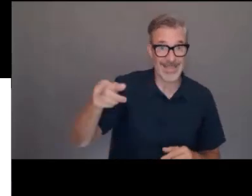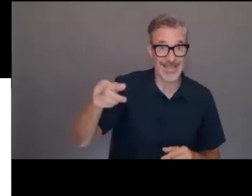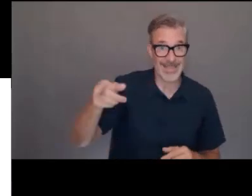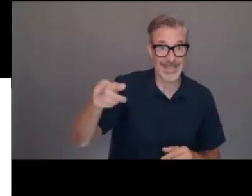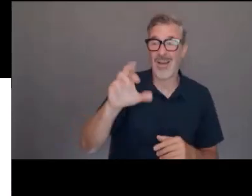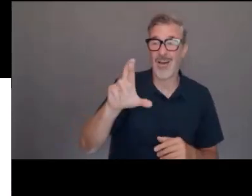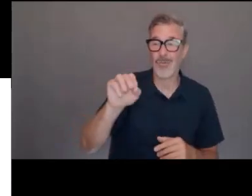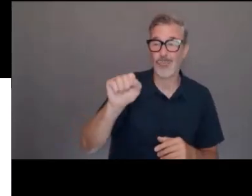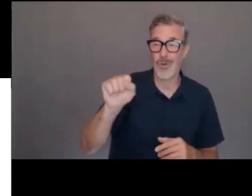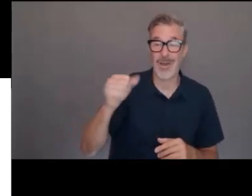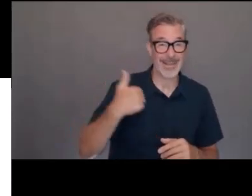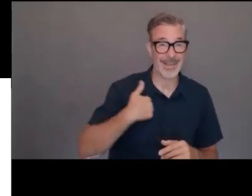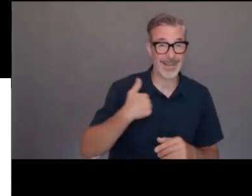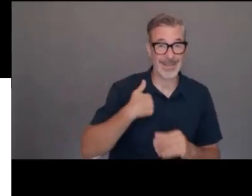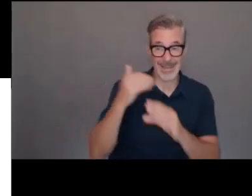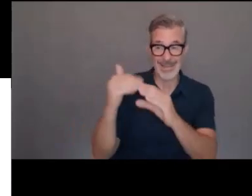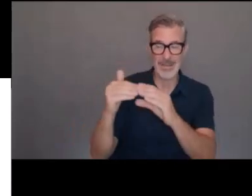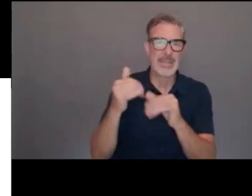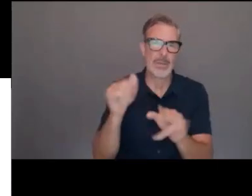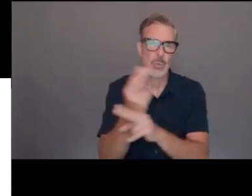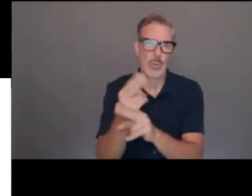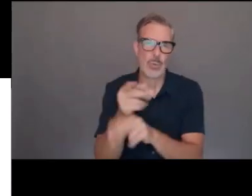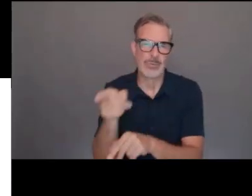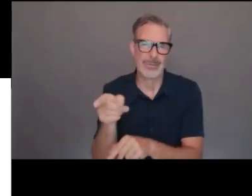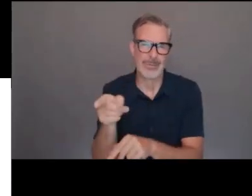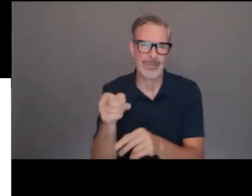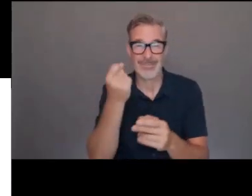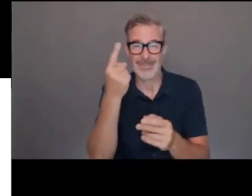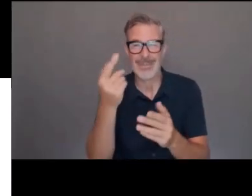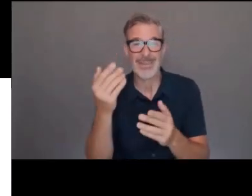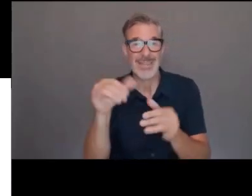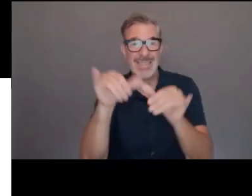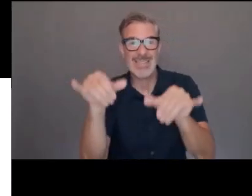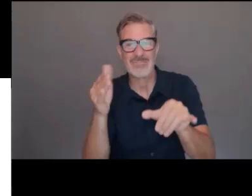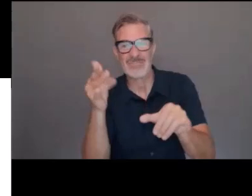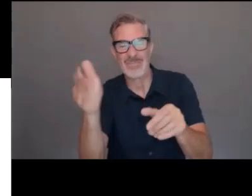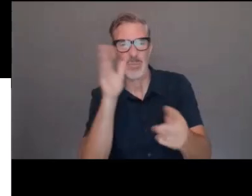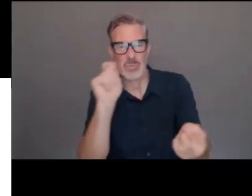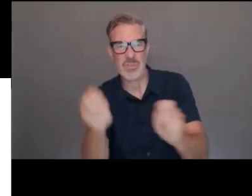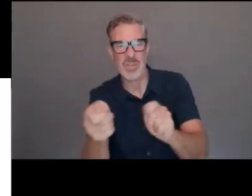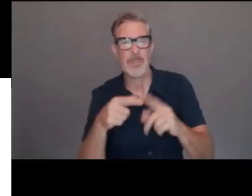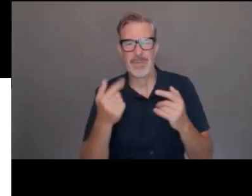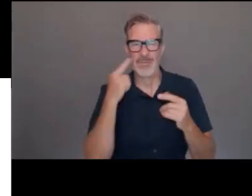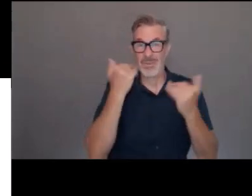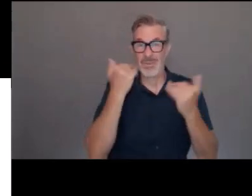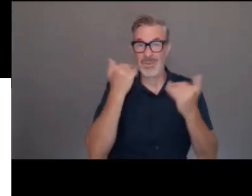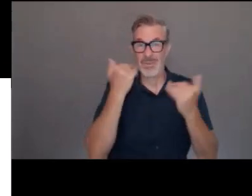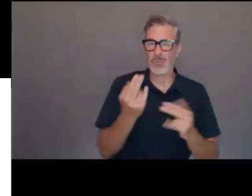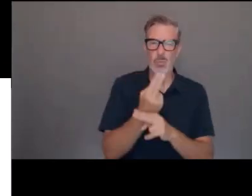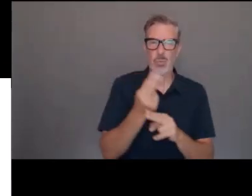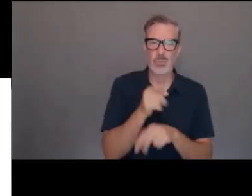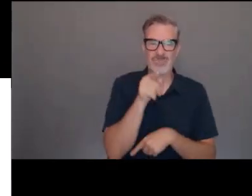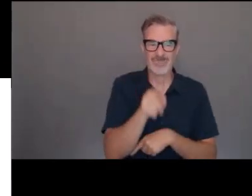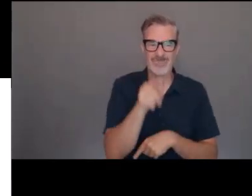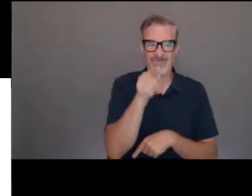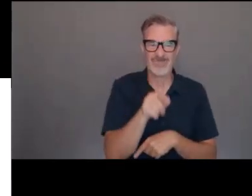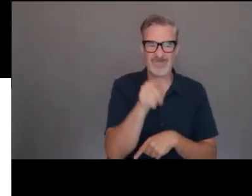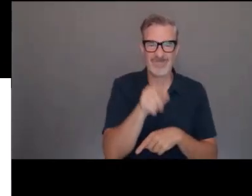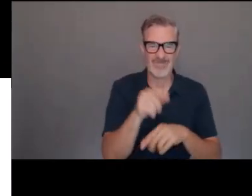take your inquiries there, but please use the current email addresses and reach out to info@canadacouncil.ca